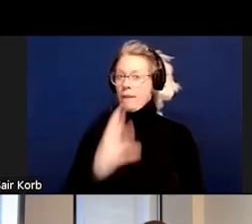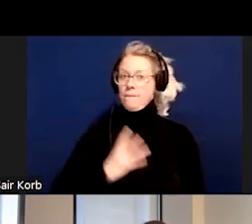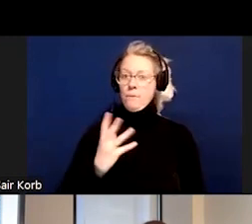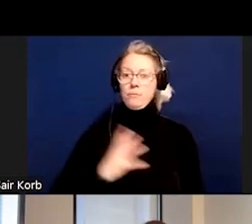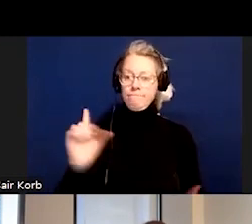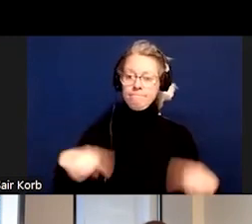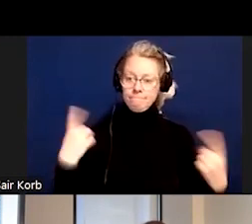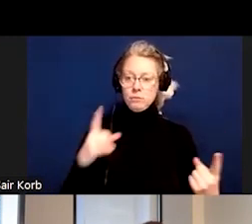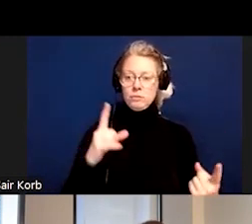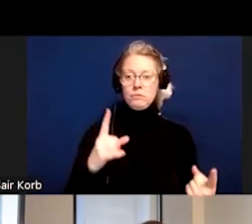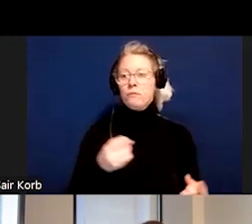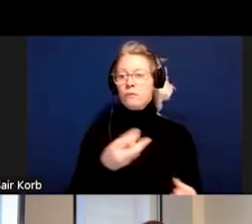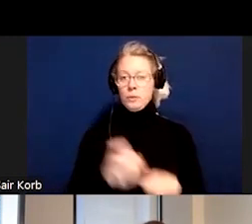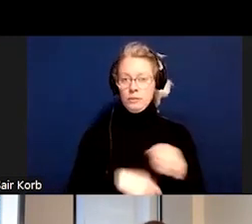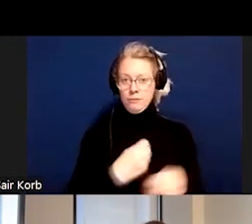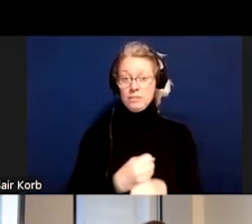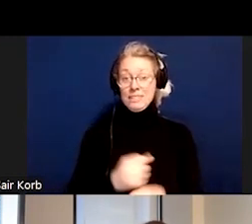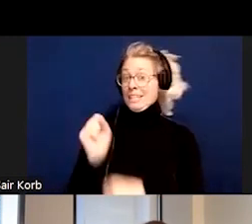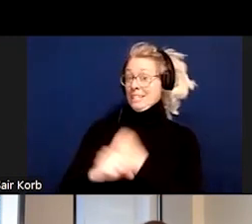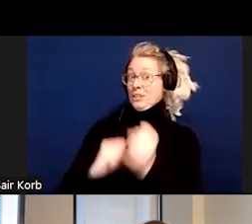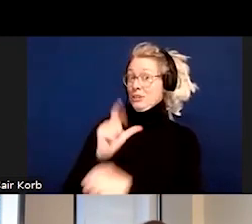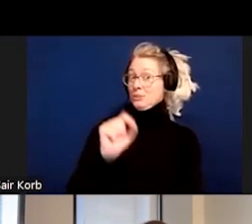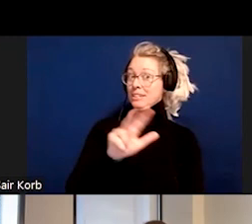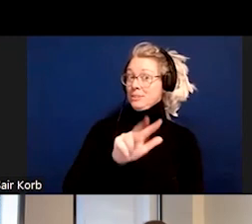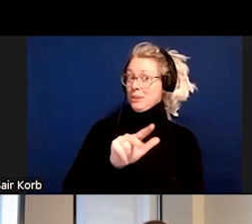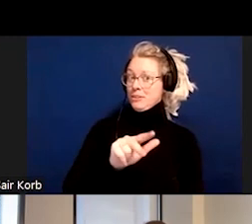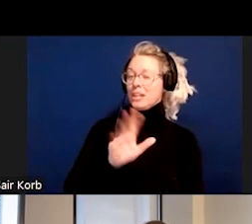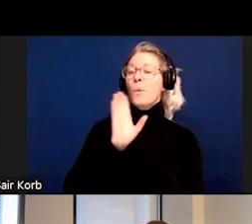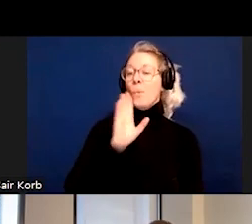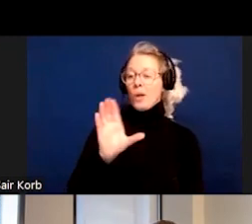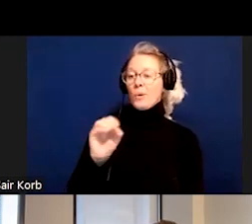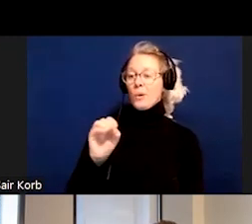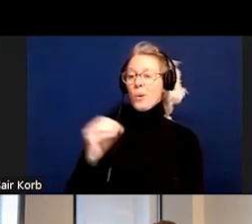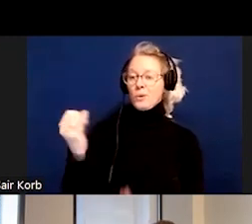2023 we are excited to announce that it will be co-designed with our Staff Working Group